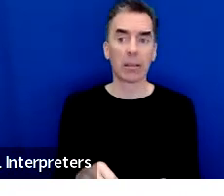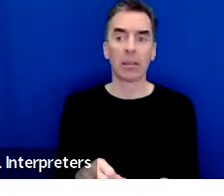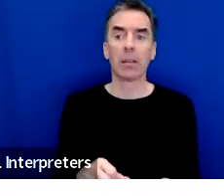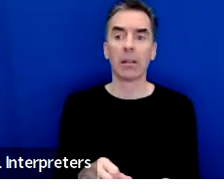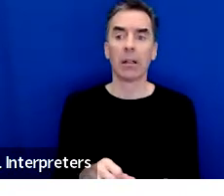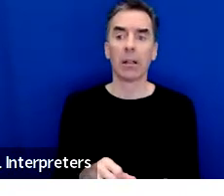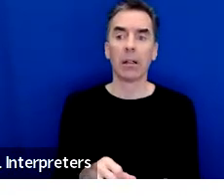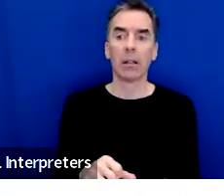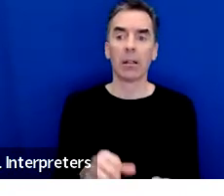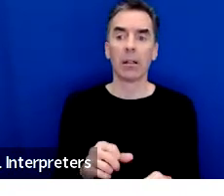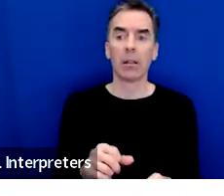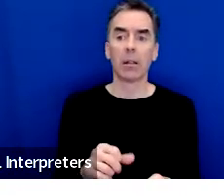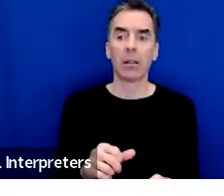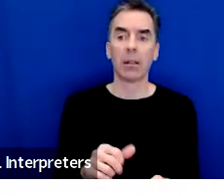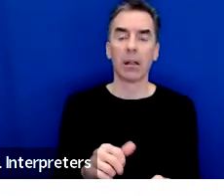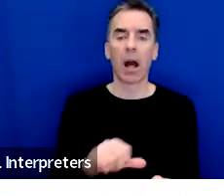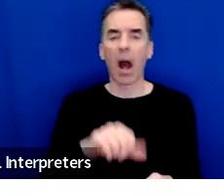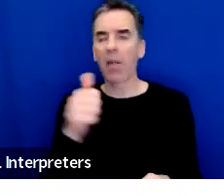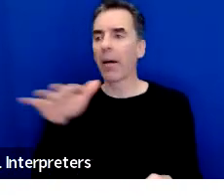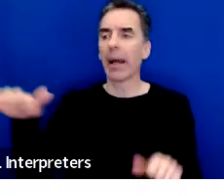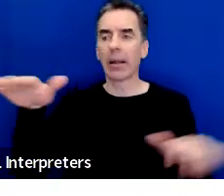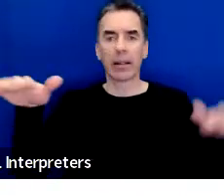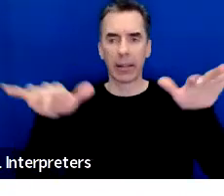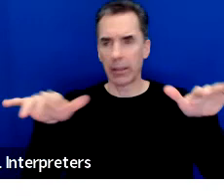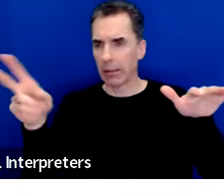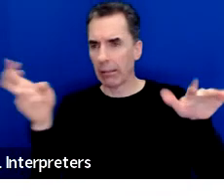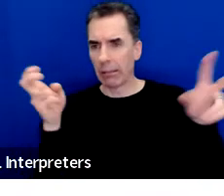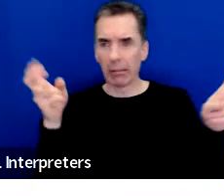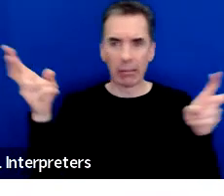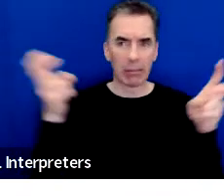books from different places, but there's nothing you know,